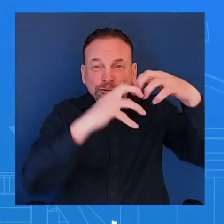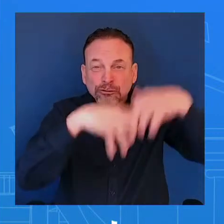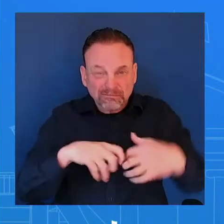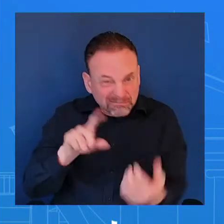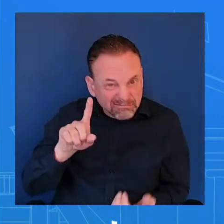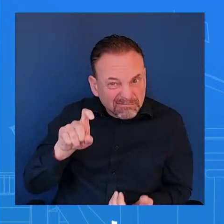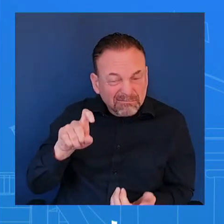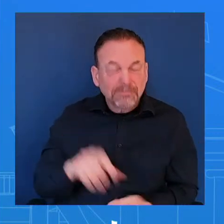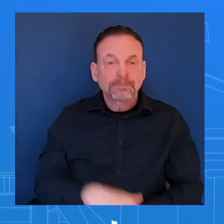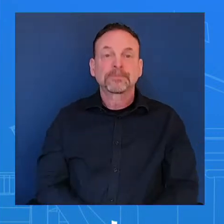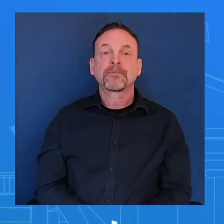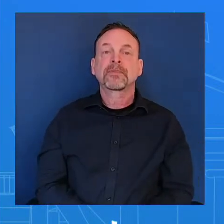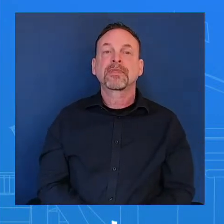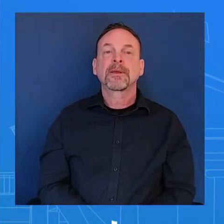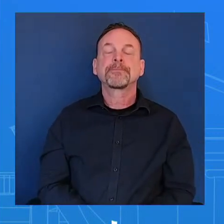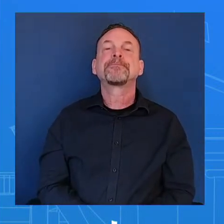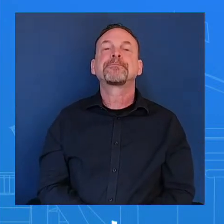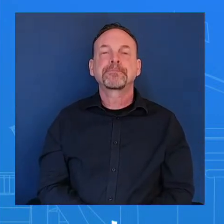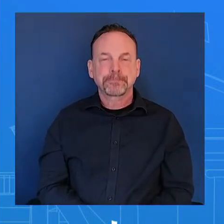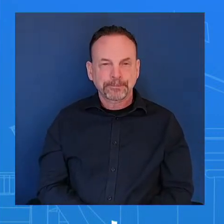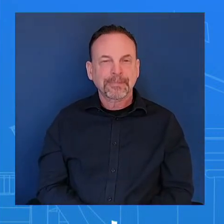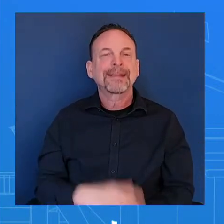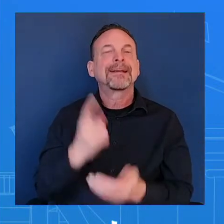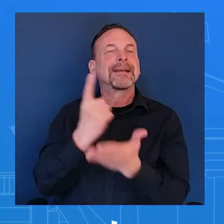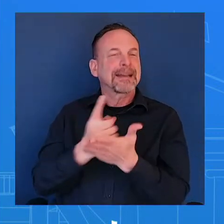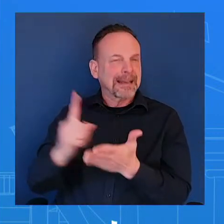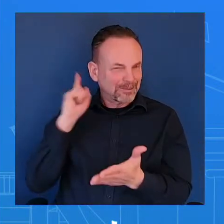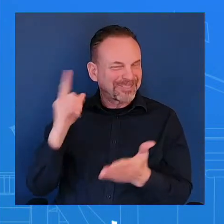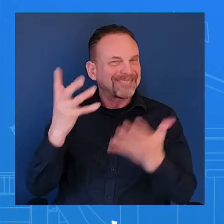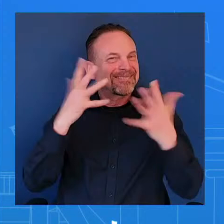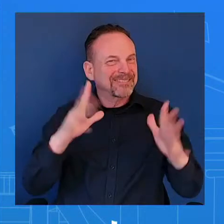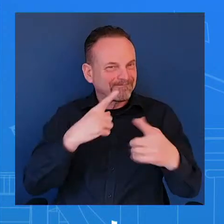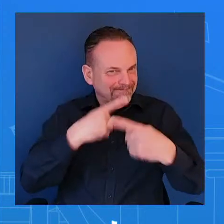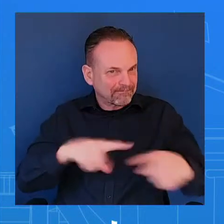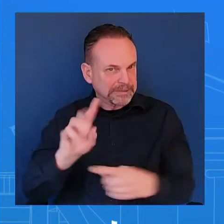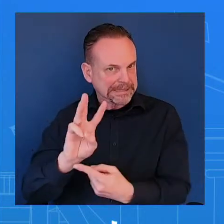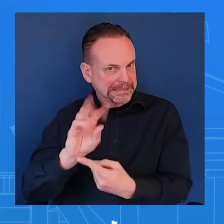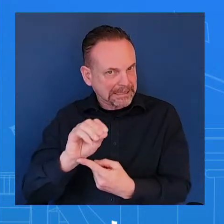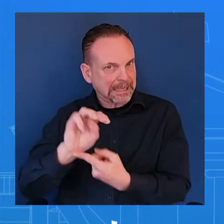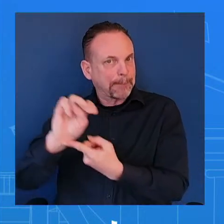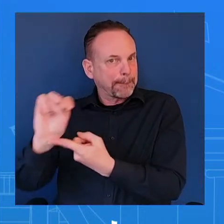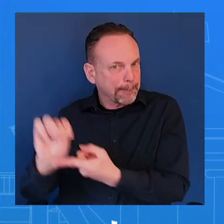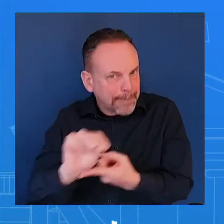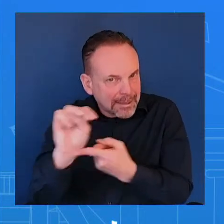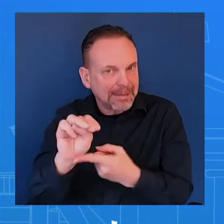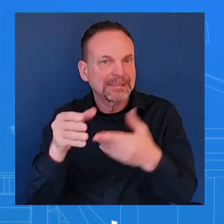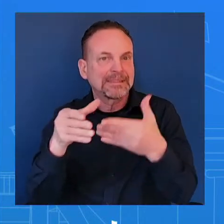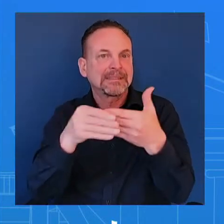to be able to put forward in -- in -- in building -- having to rebuild that bridge.